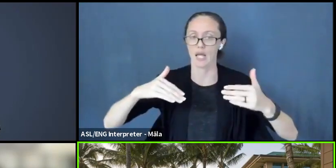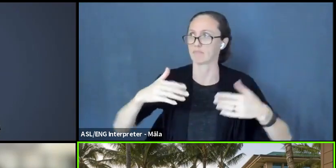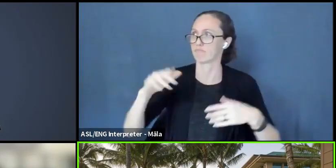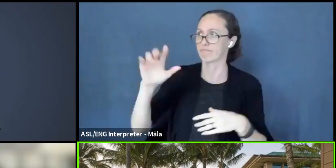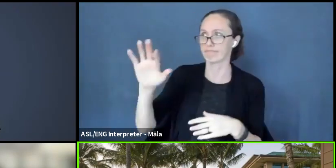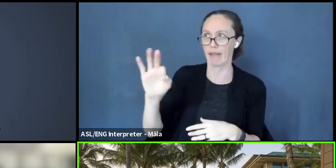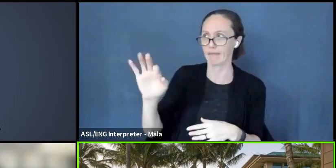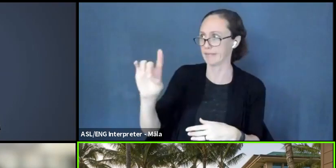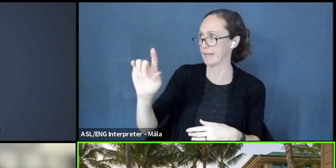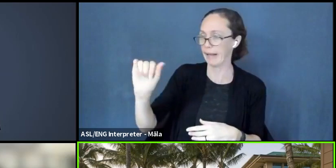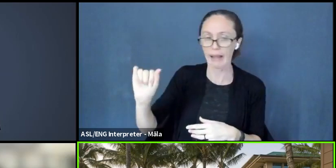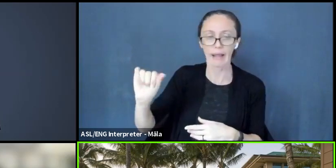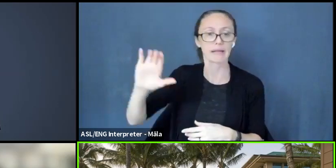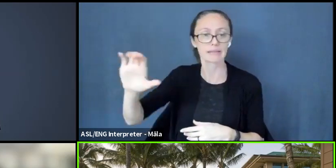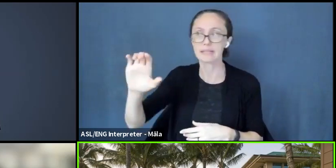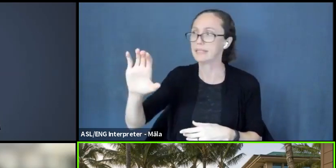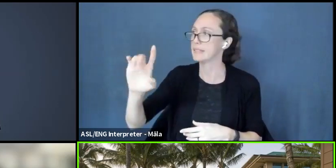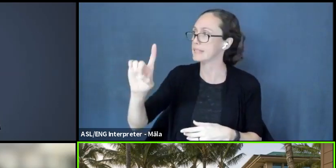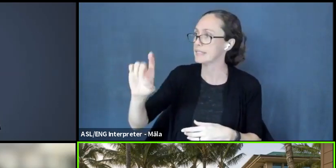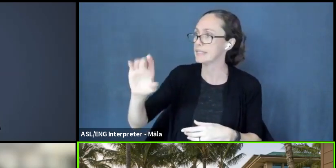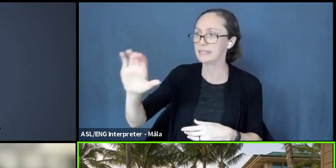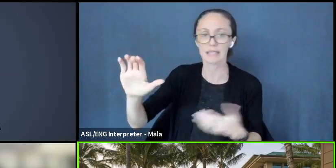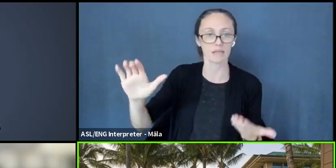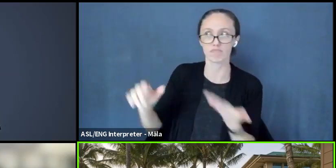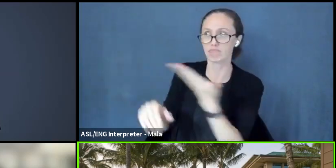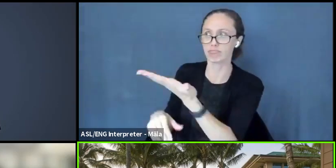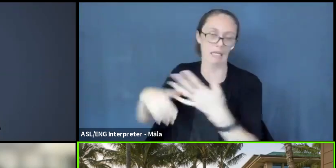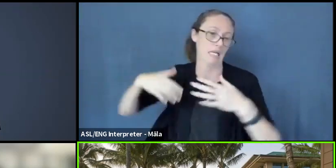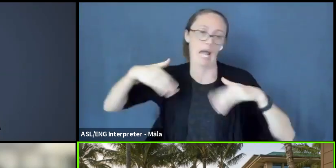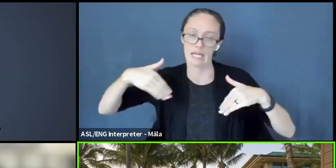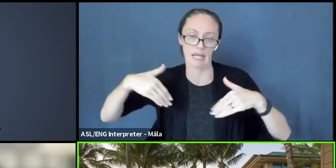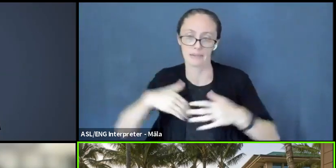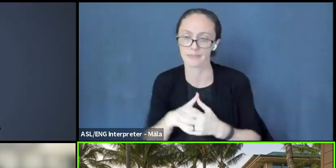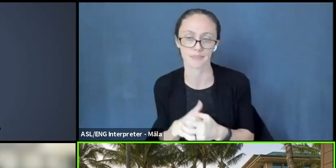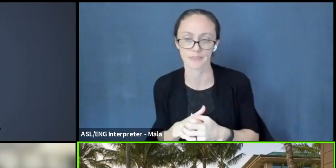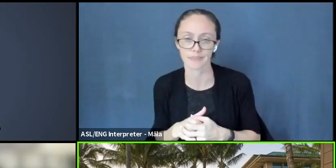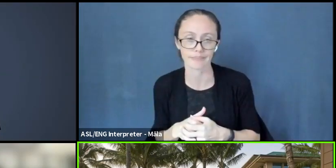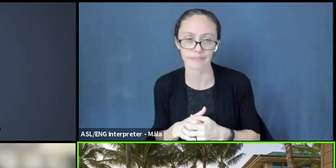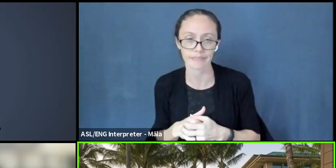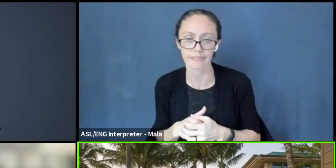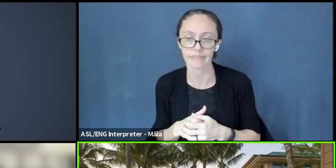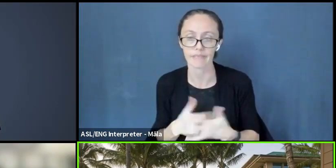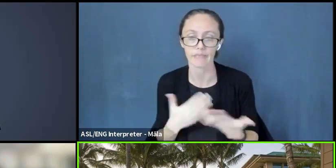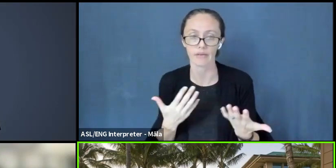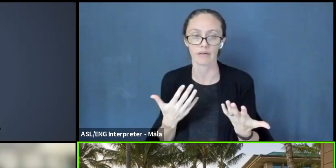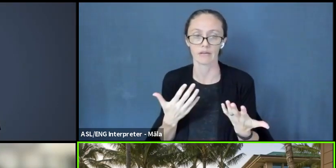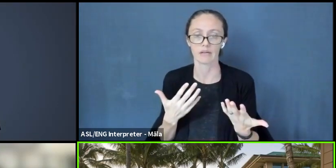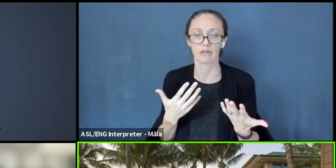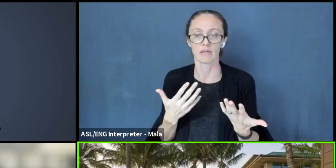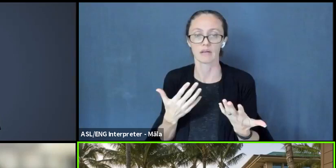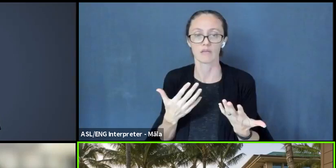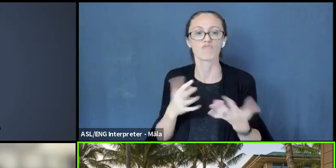Or the CDC. About safety and the efficacy.